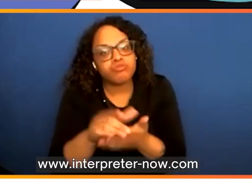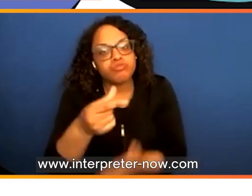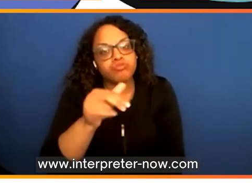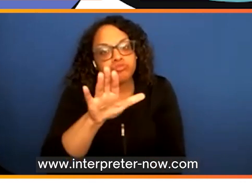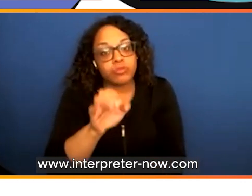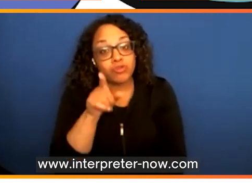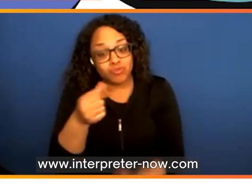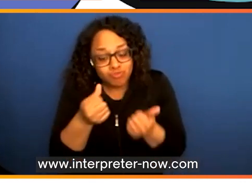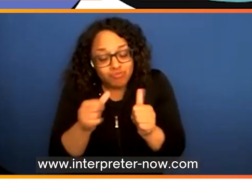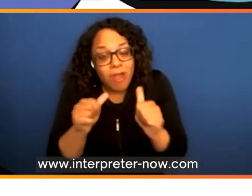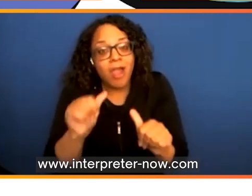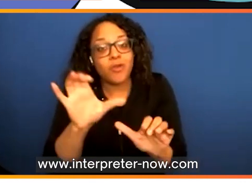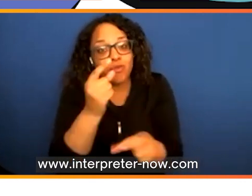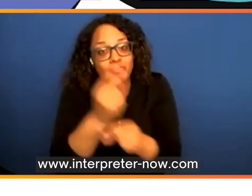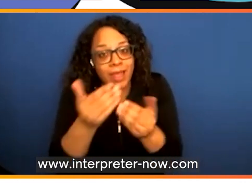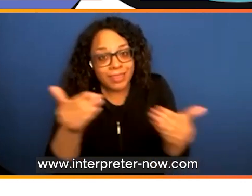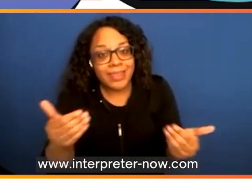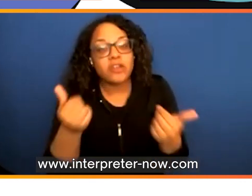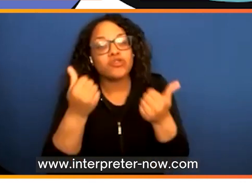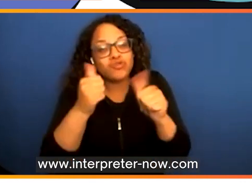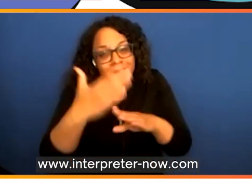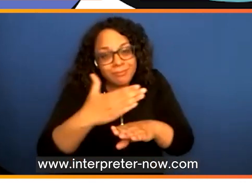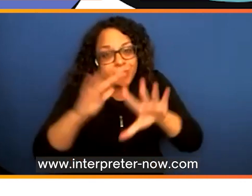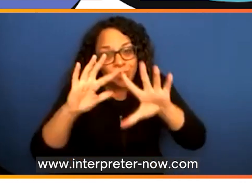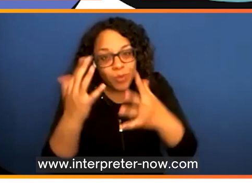grace, when you decide to have the opportunity to speak up and stand up for others.